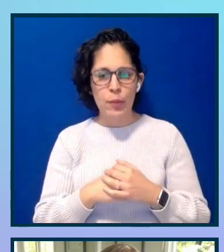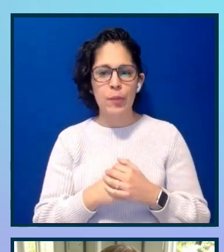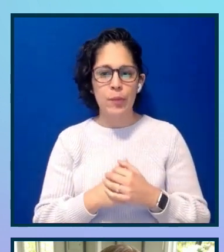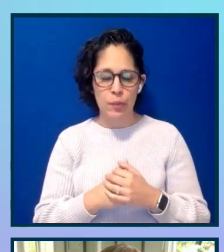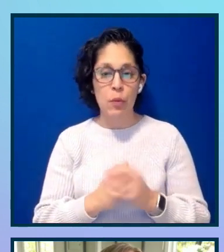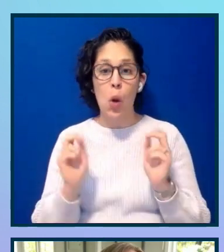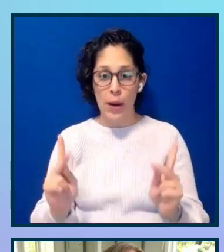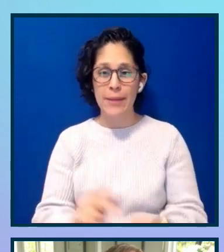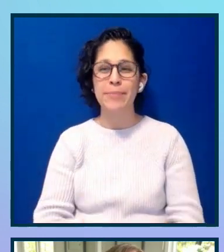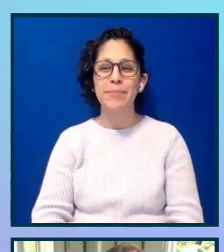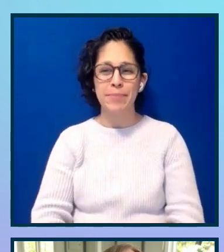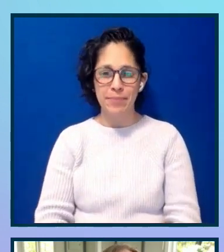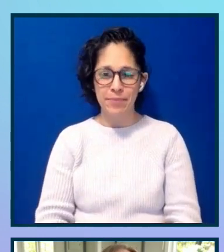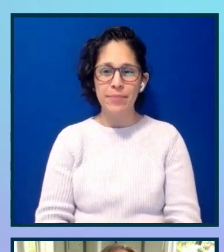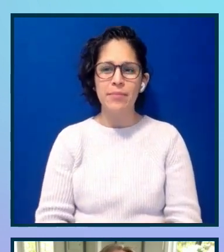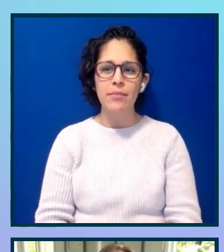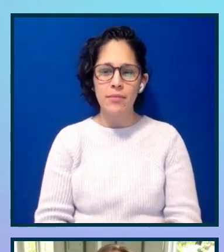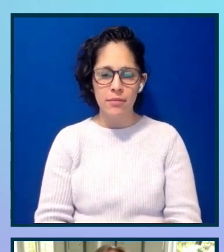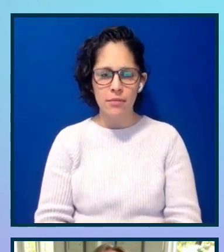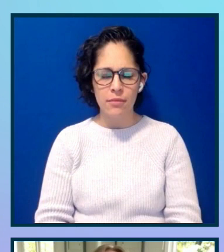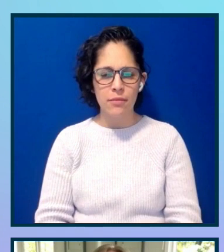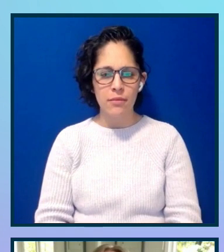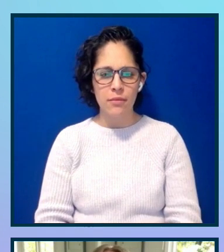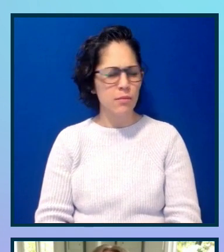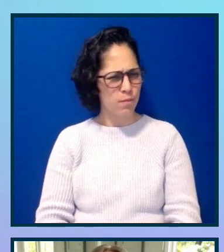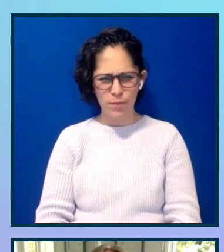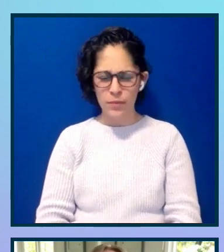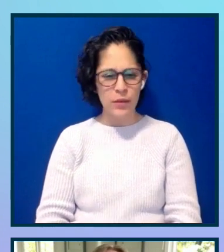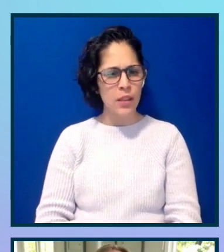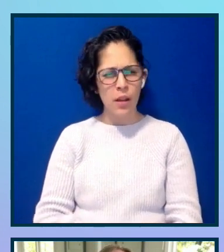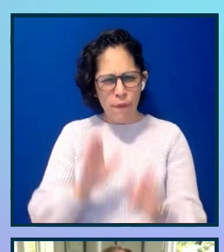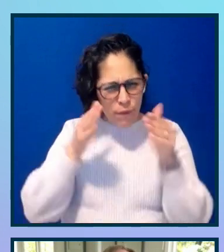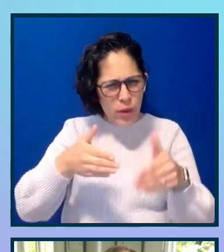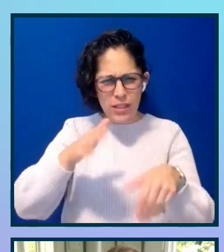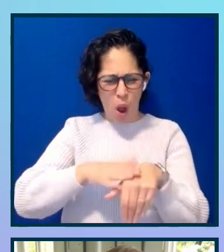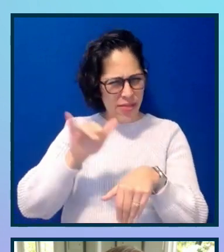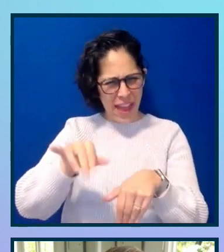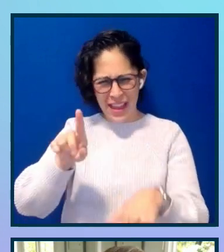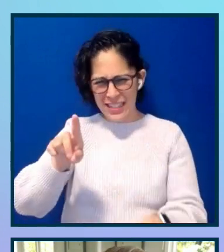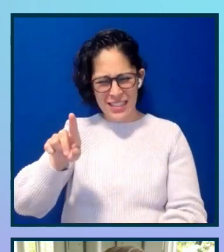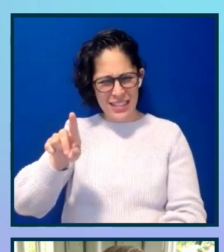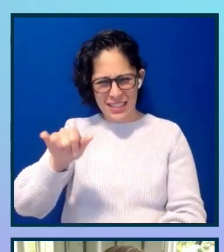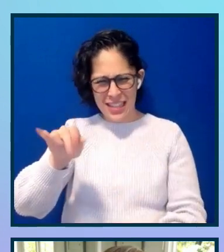Okay, so why do we focus on the dynamicism here? Why is this is so important? And what does it mean